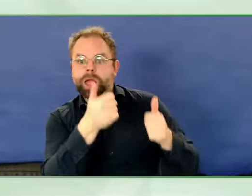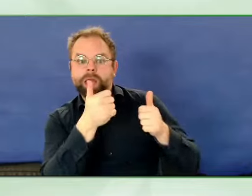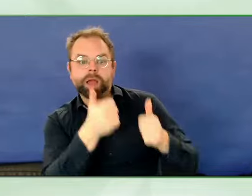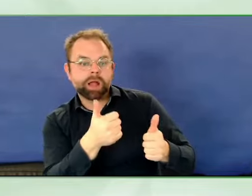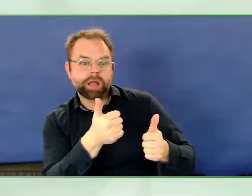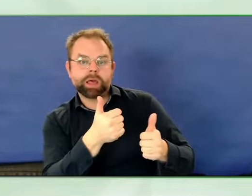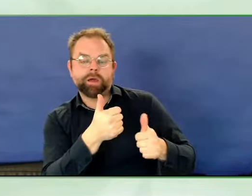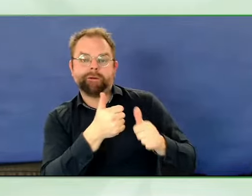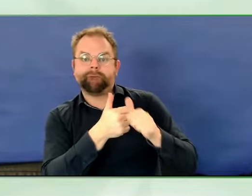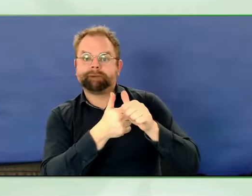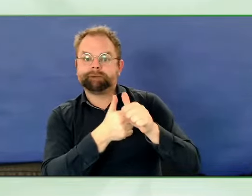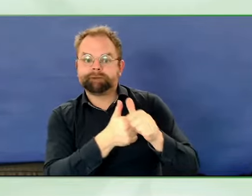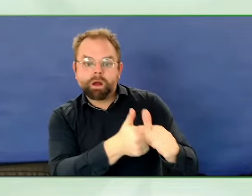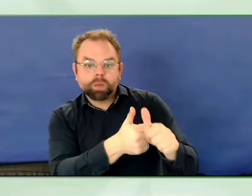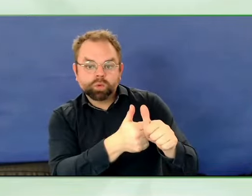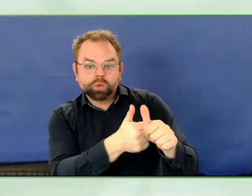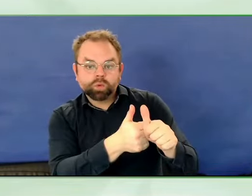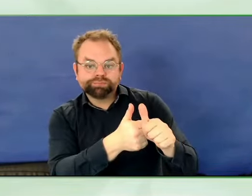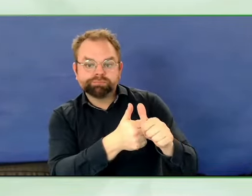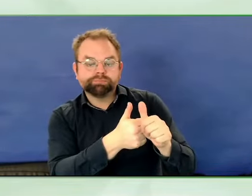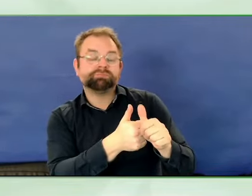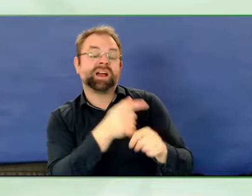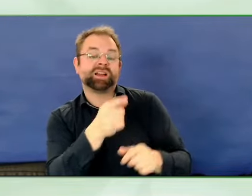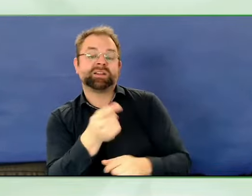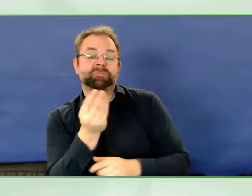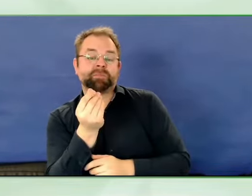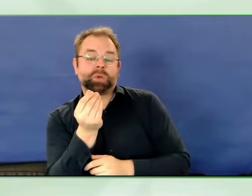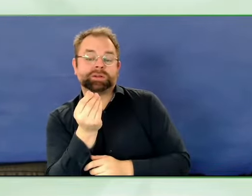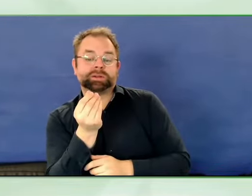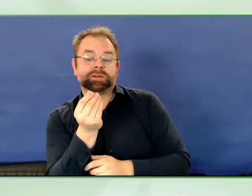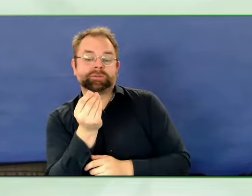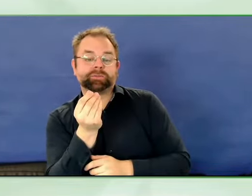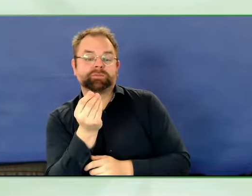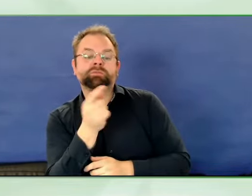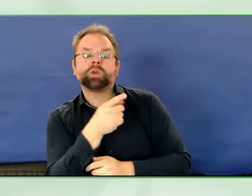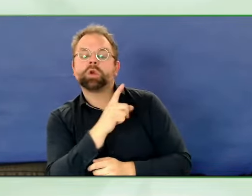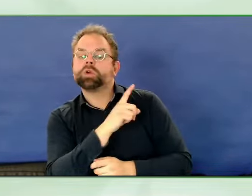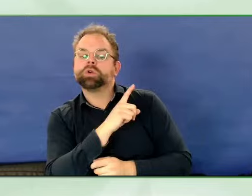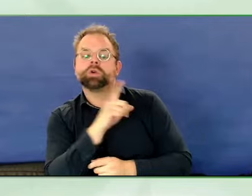What I understood is that when you want to establish a routine which is what we are trying